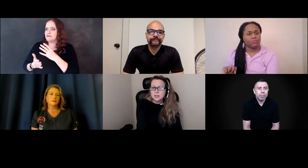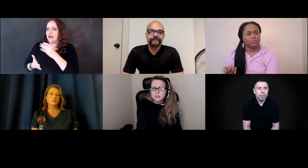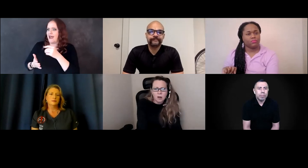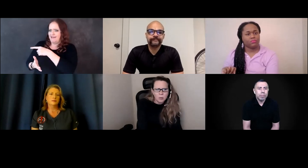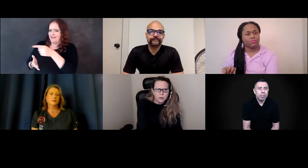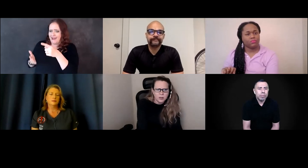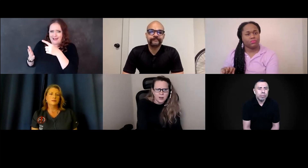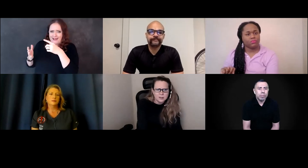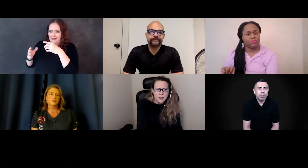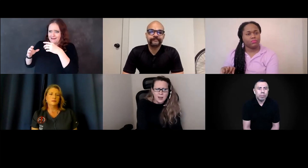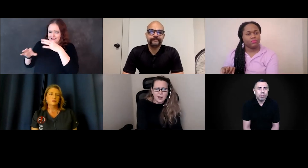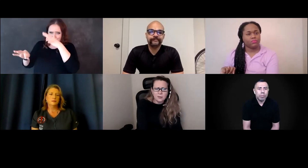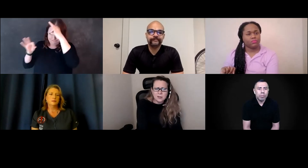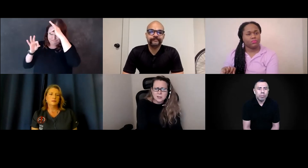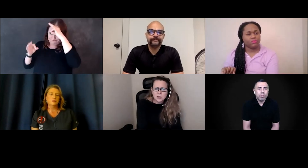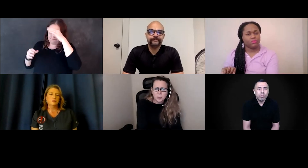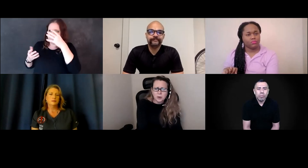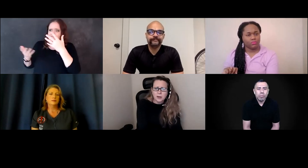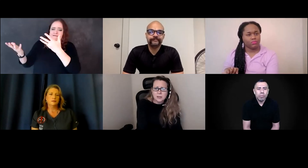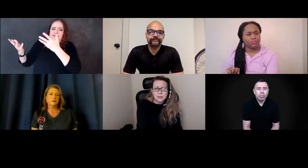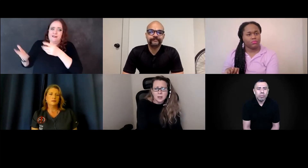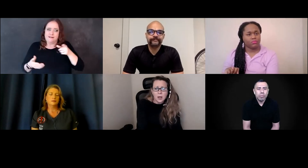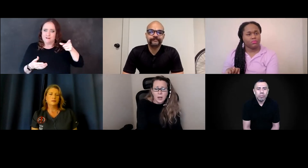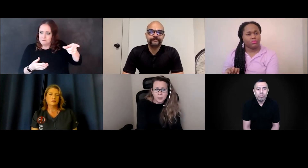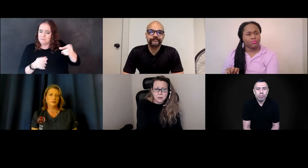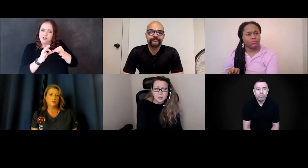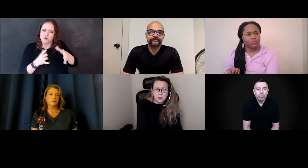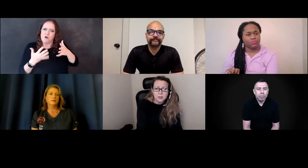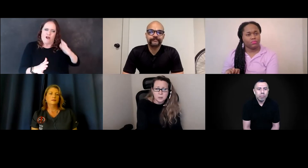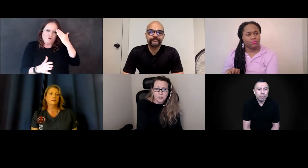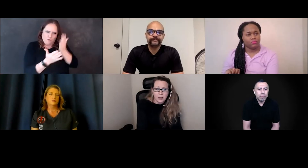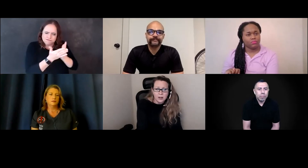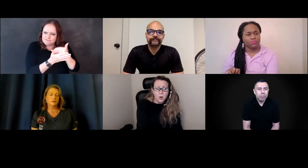Let's say it's an automotive class. And this interpreter is absolutely clueless about that.